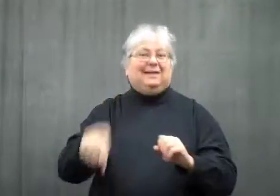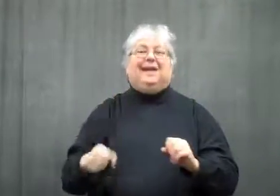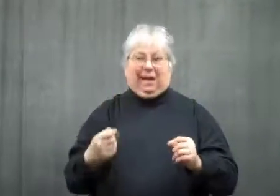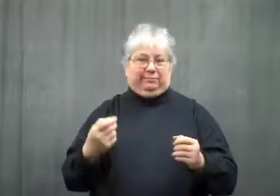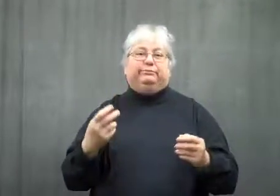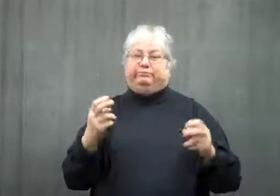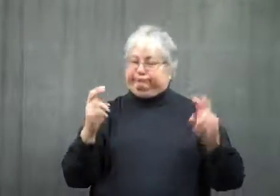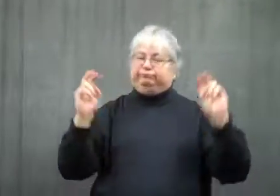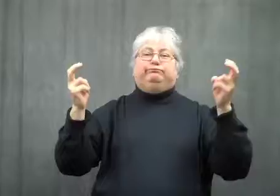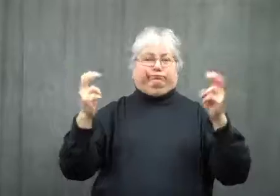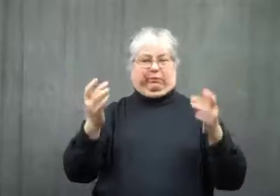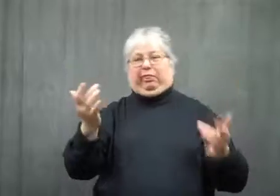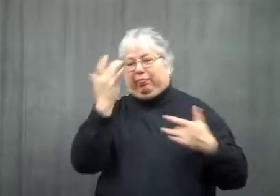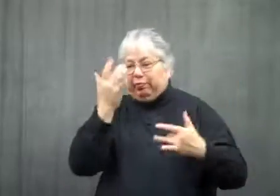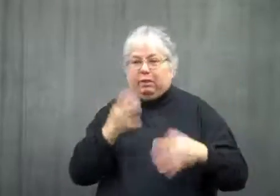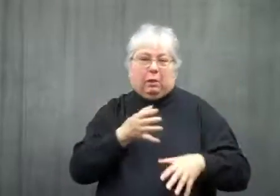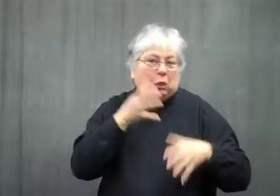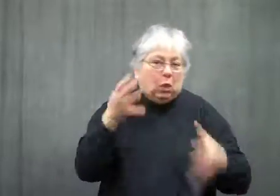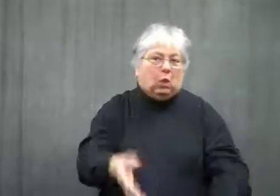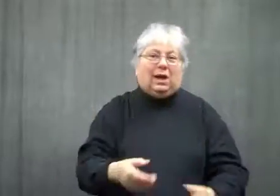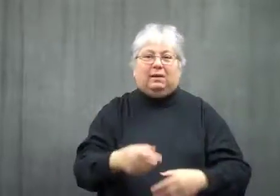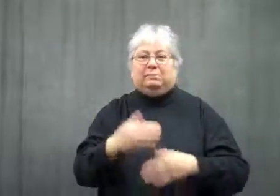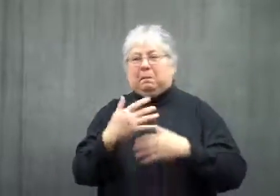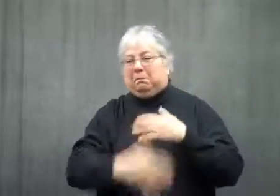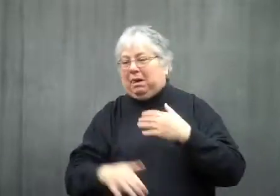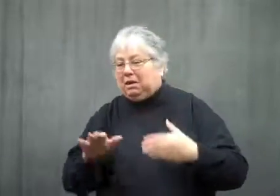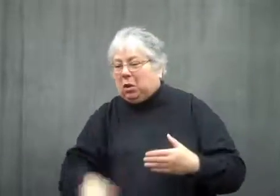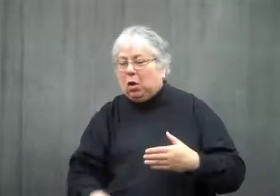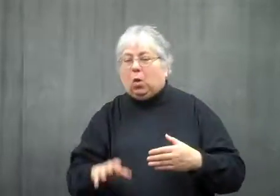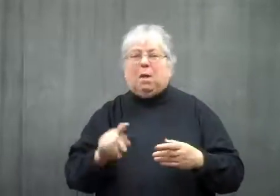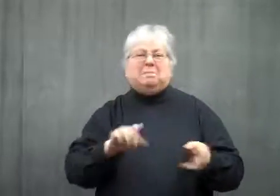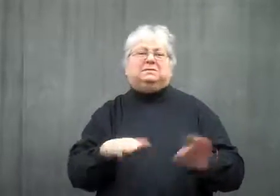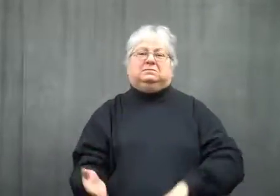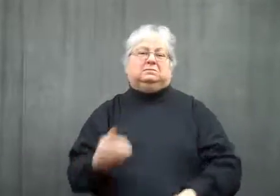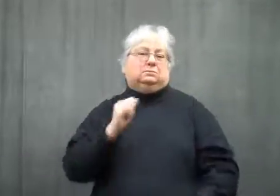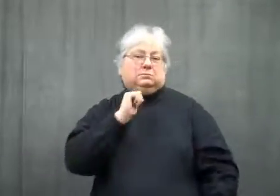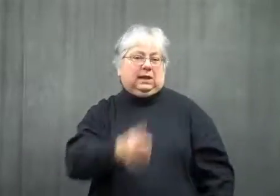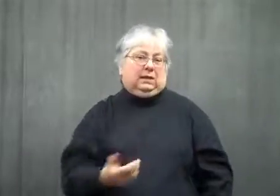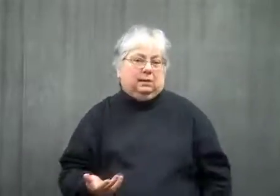can lead to nausea, vomiting and low blood counts, but not death.